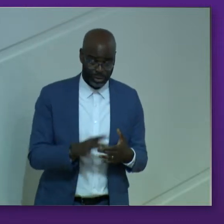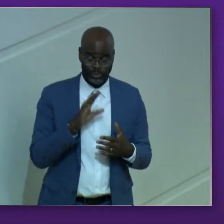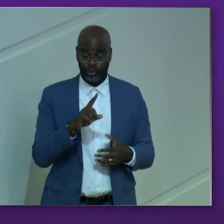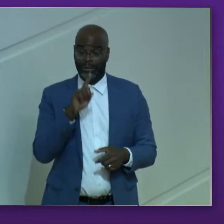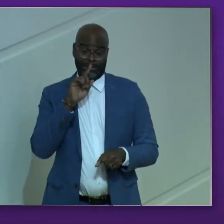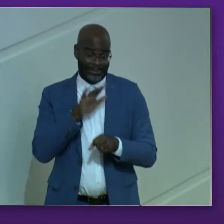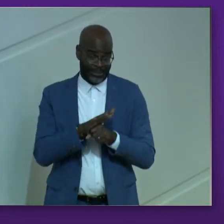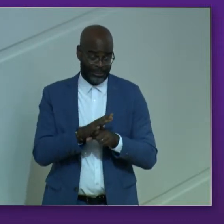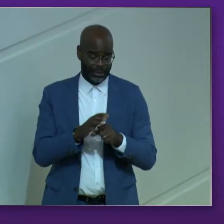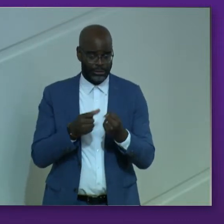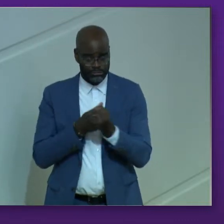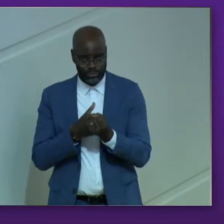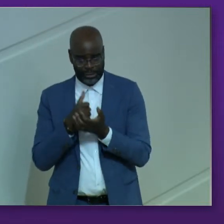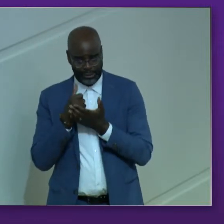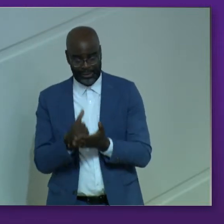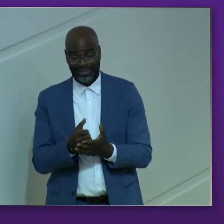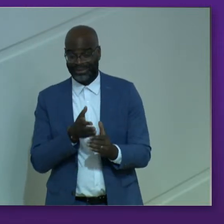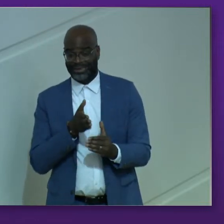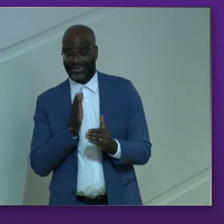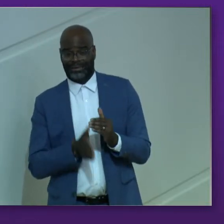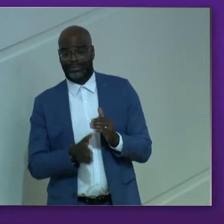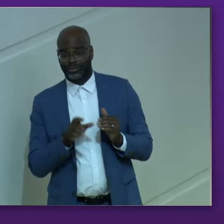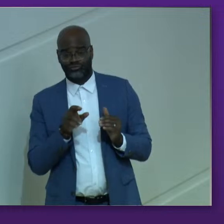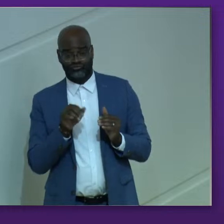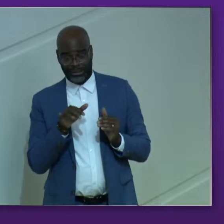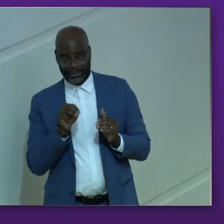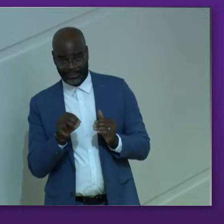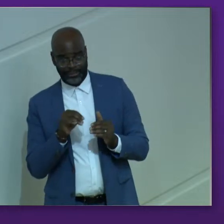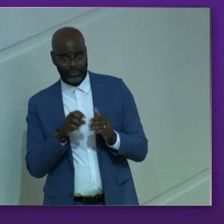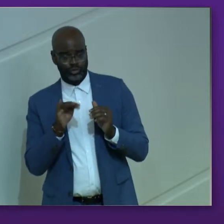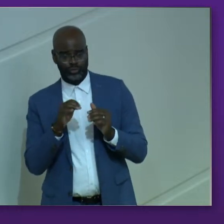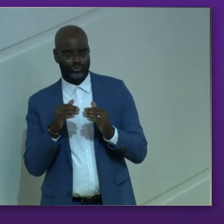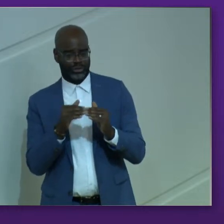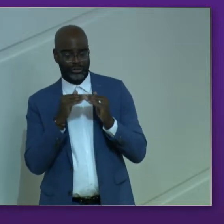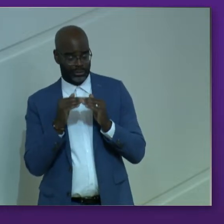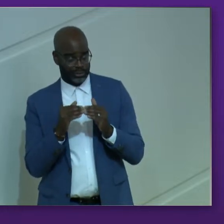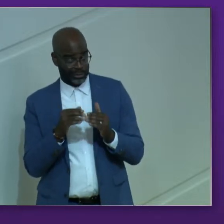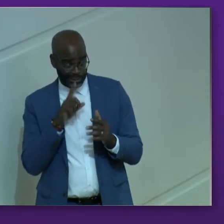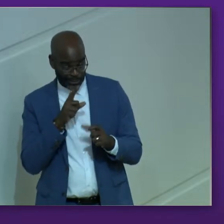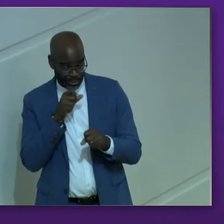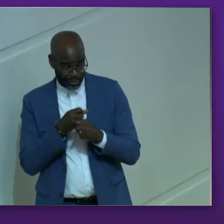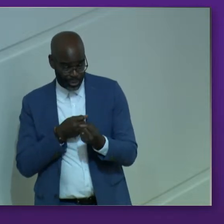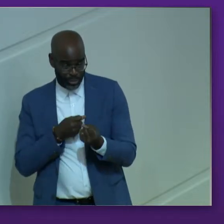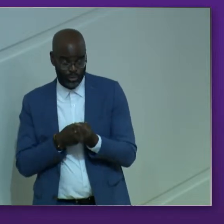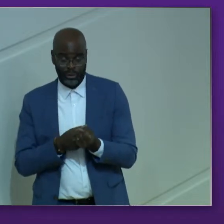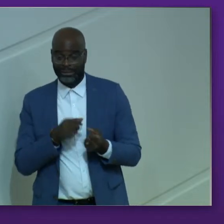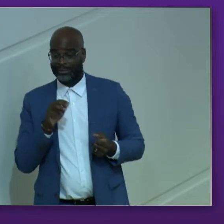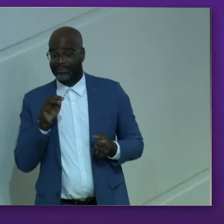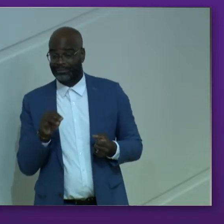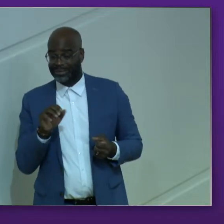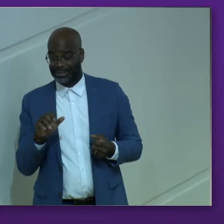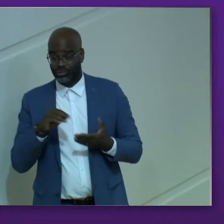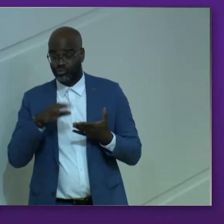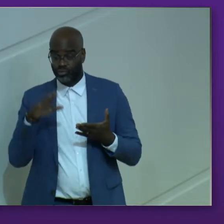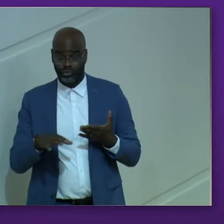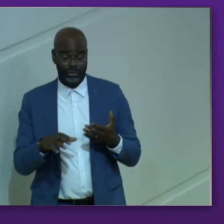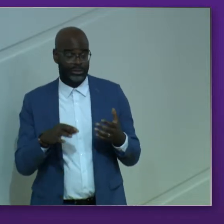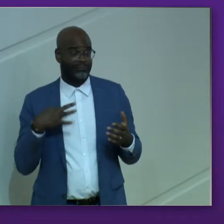FOR YOUR LEADERSHIP COMMITMENT